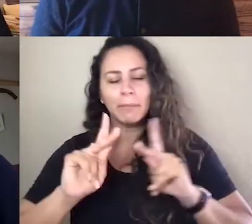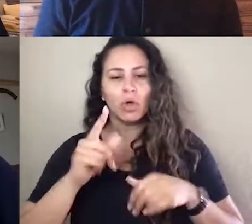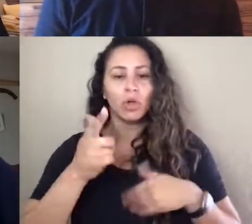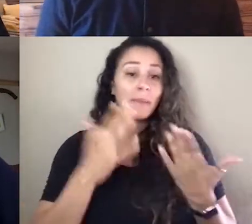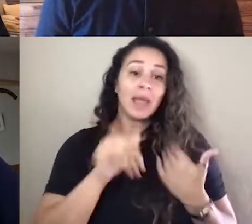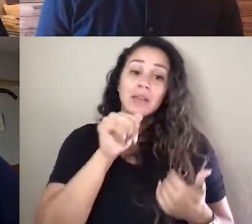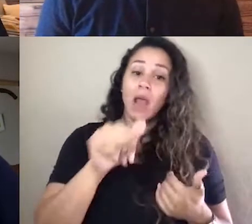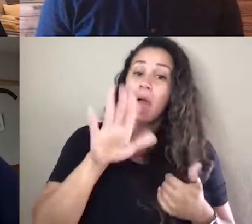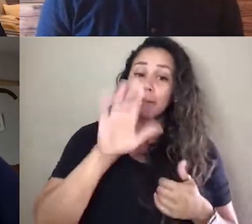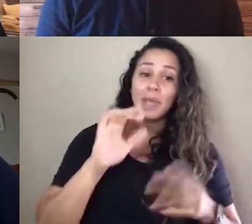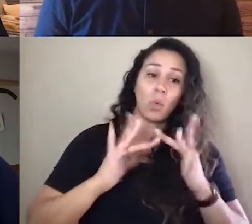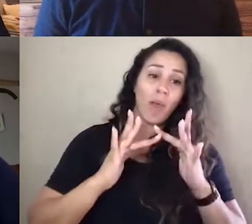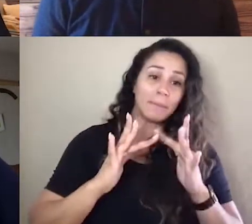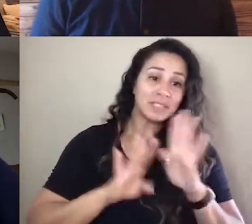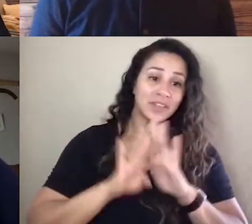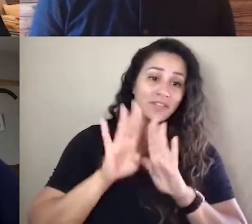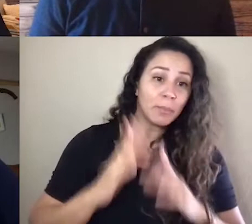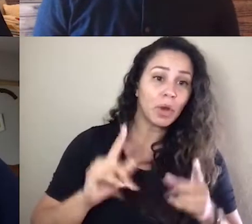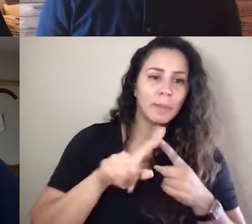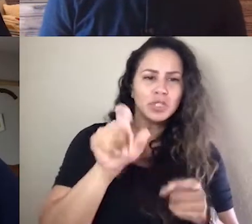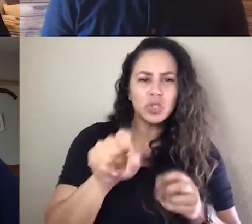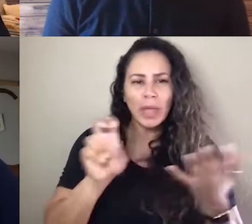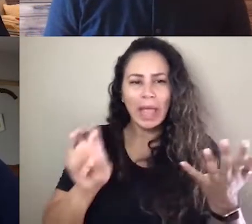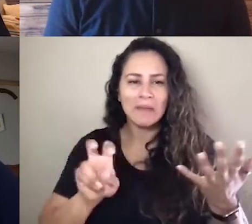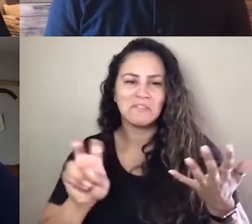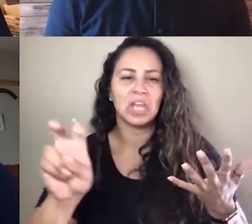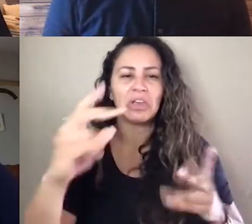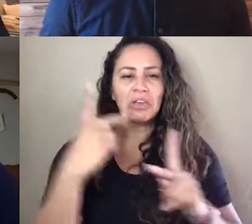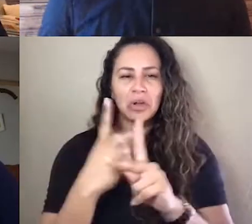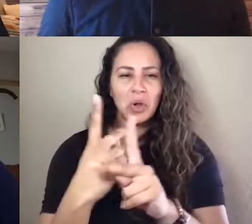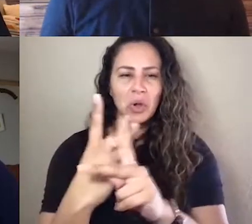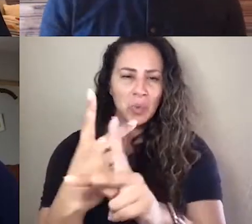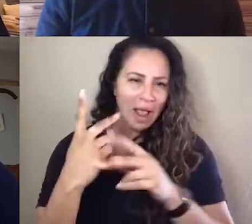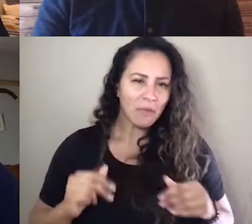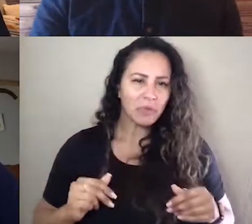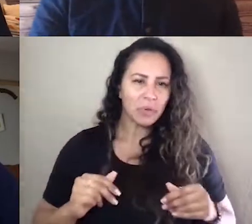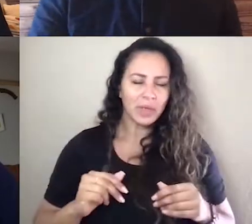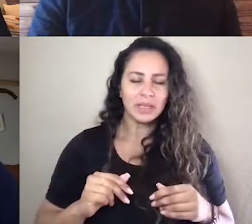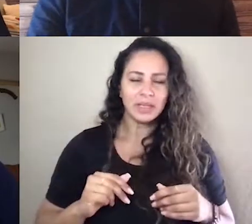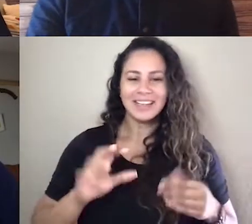BUT YOU CAN FIGURE YOUR WAY OUT AND I VACILLATE ALL THE